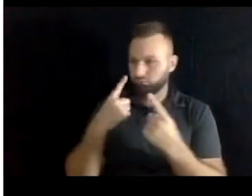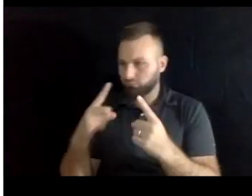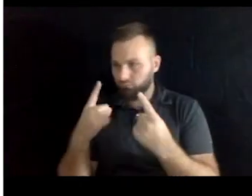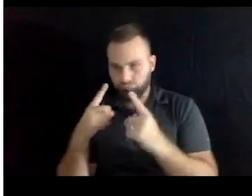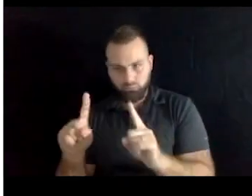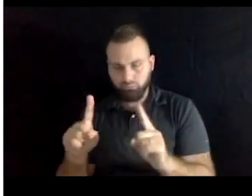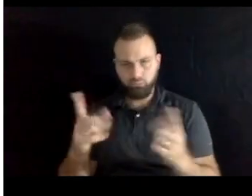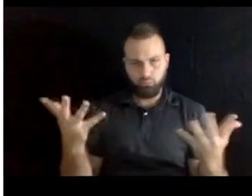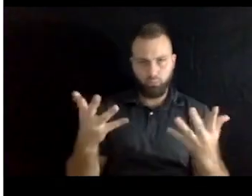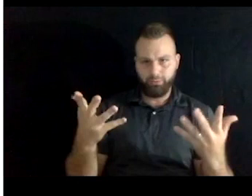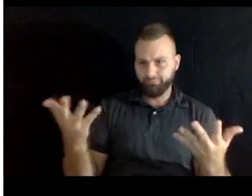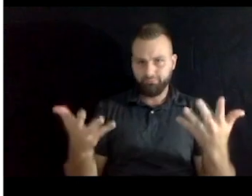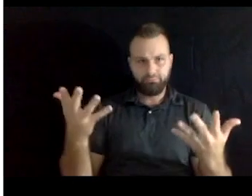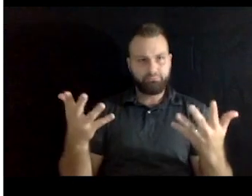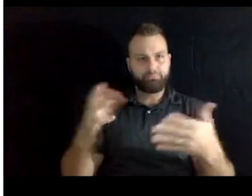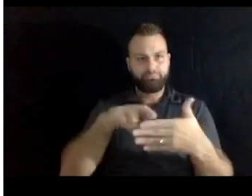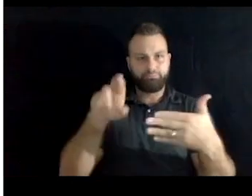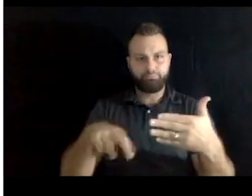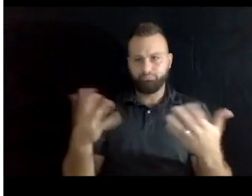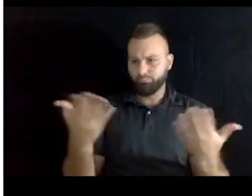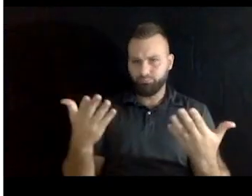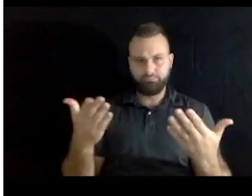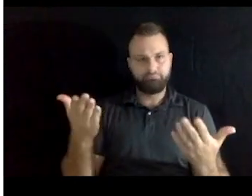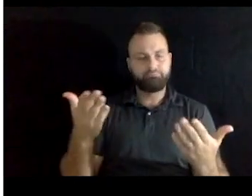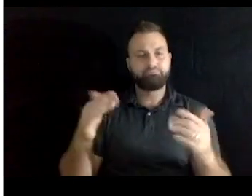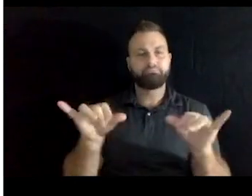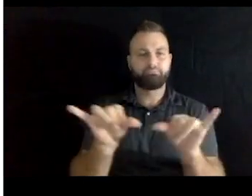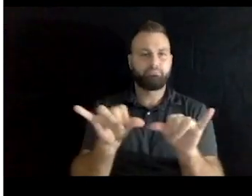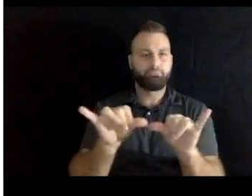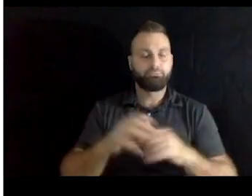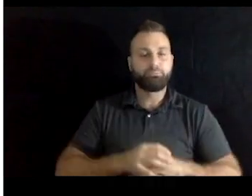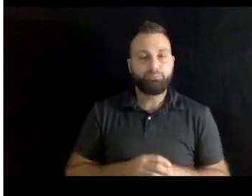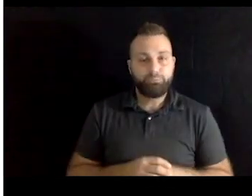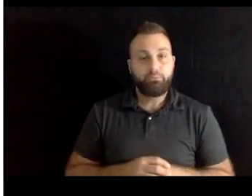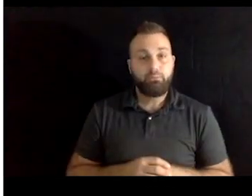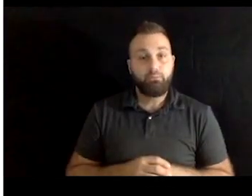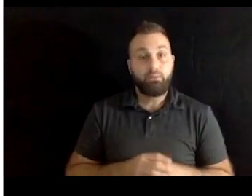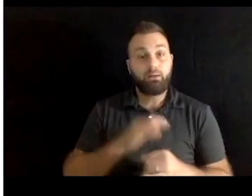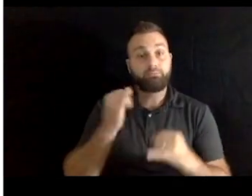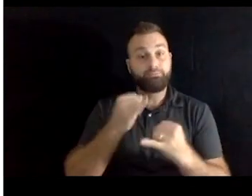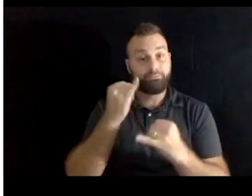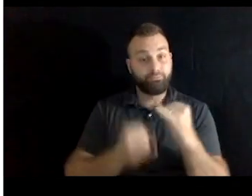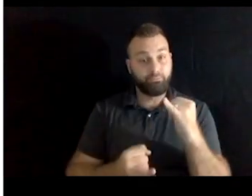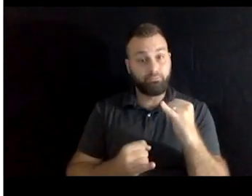between outcomes in the two groups. Finally, I'd like to quickly define